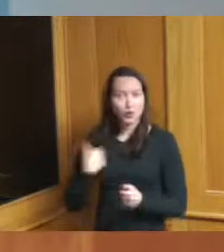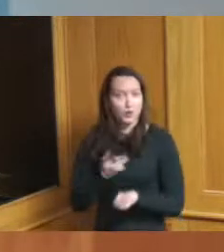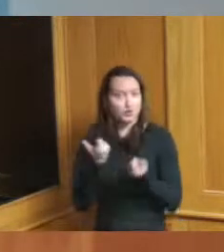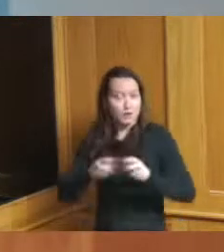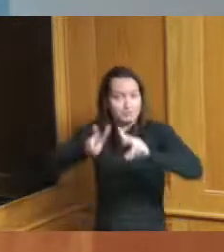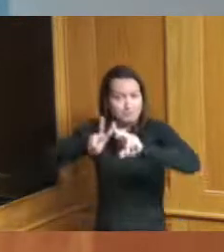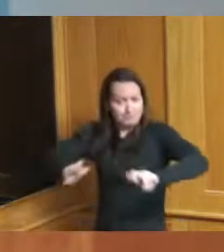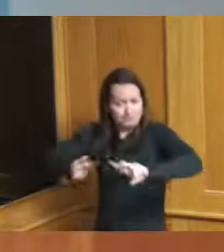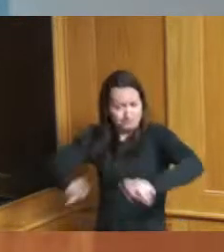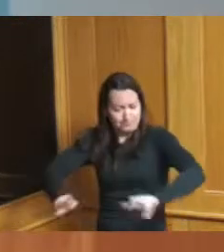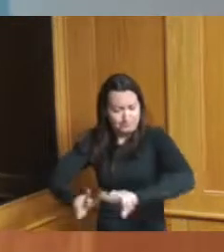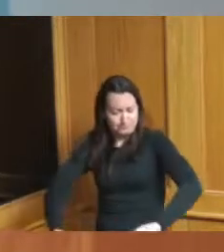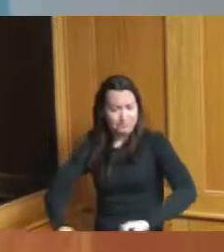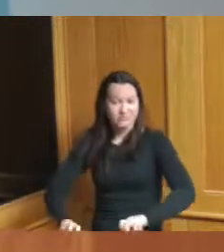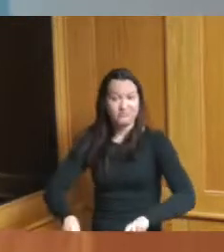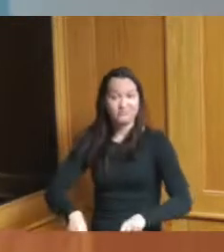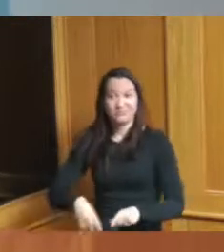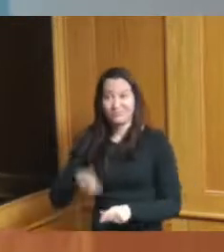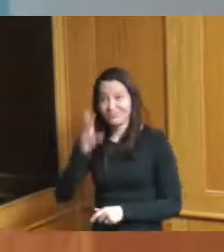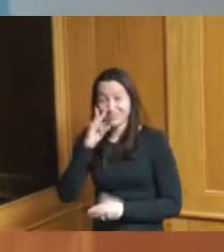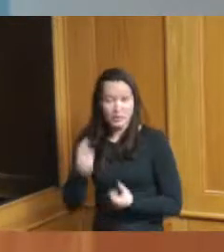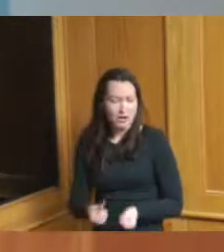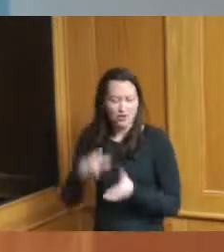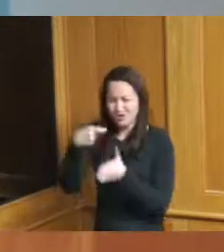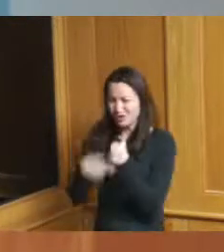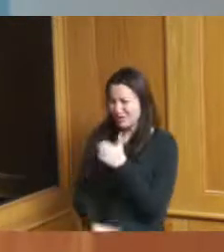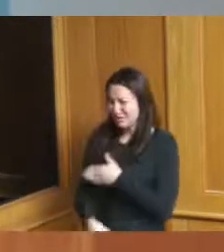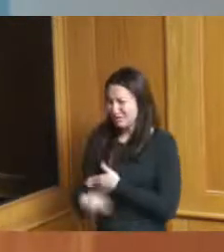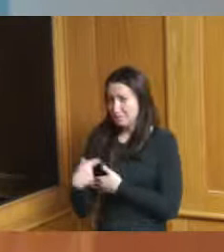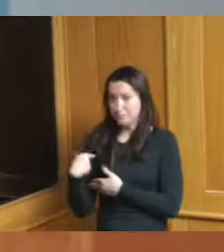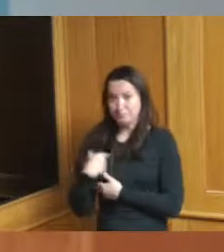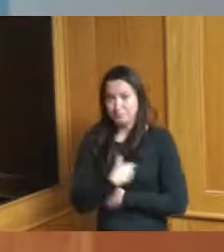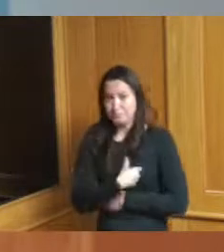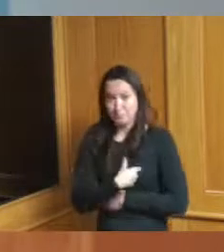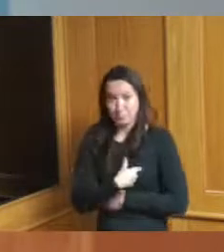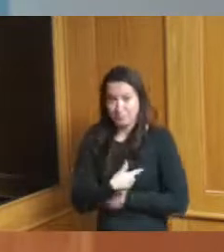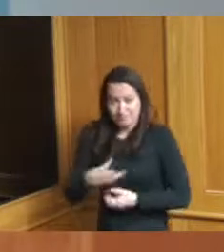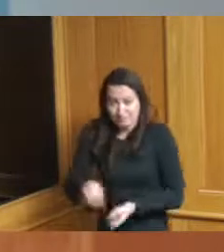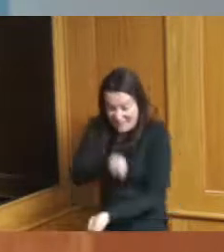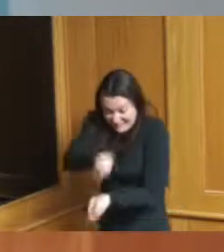too but the cost is something that we have not pinned down and but that will come back before